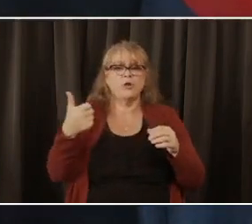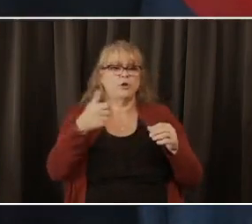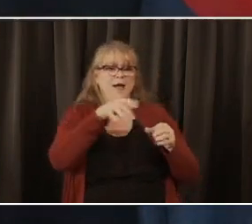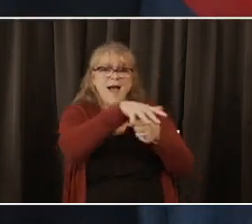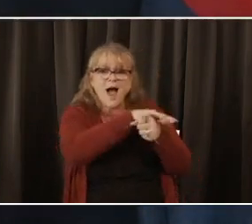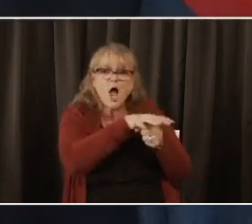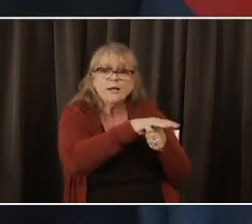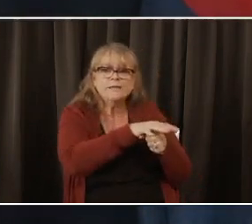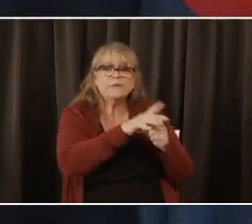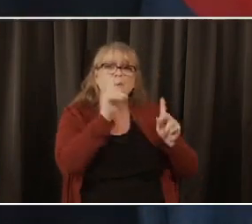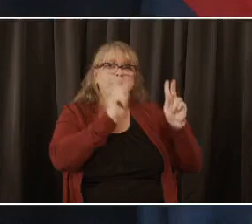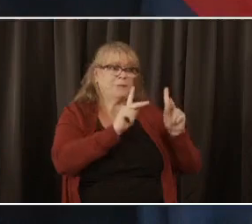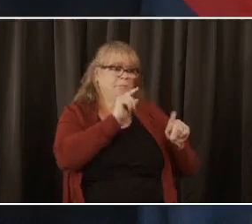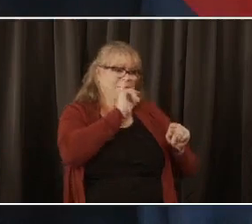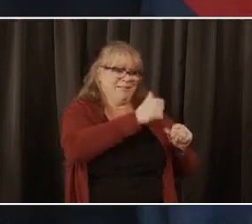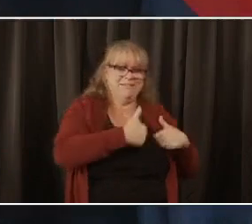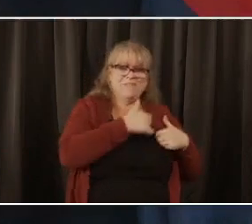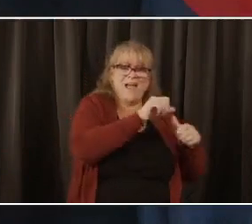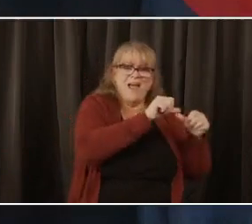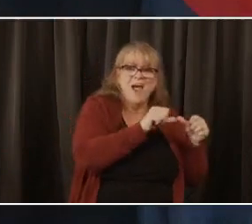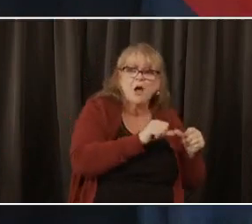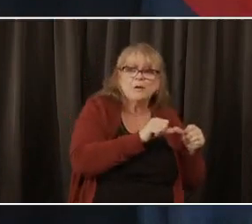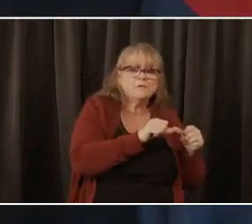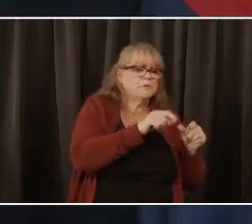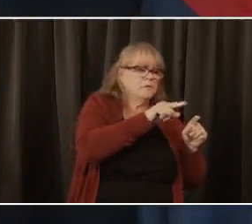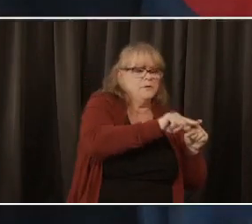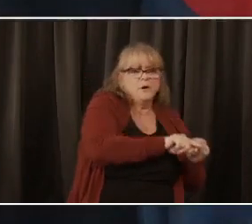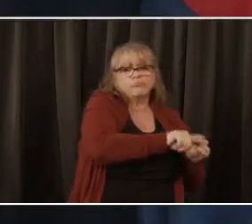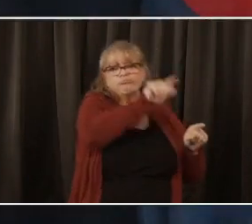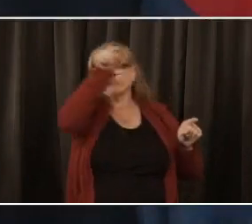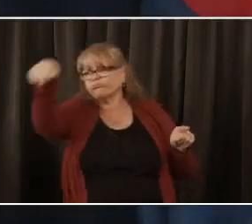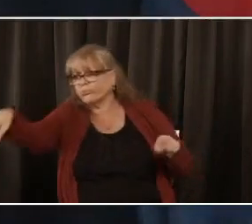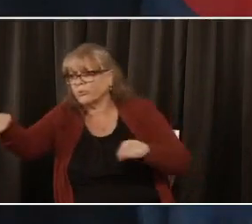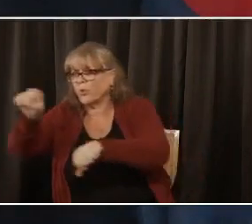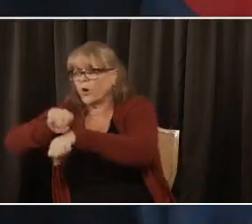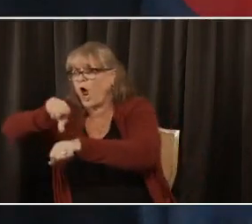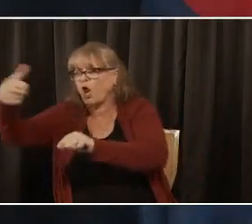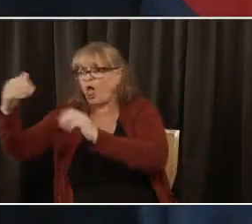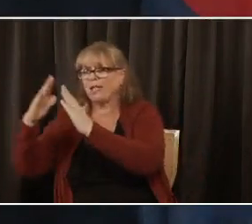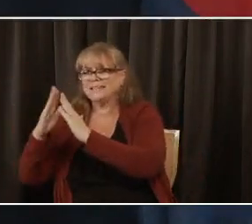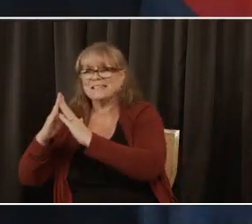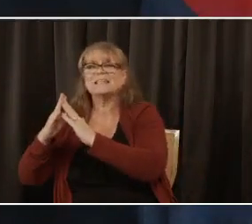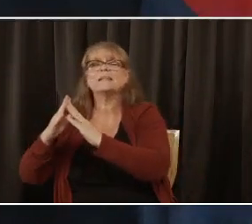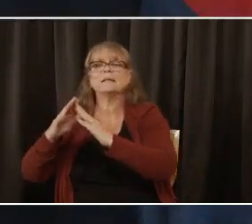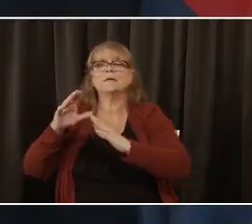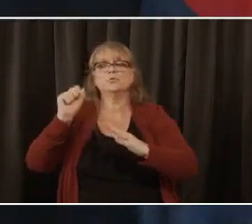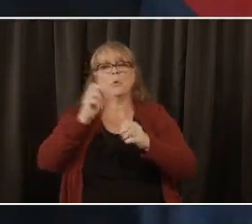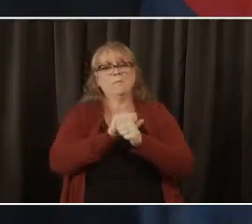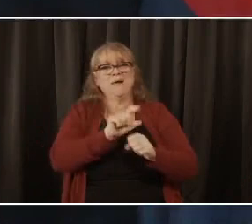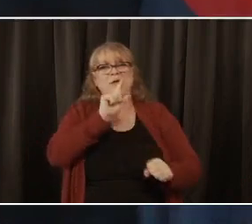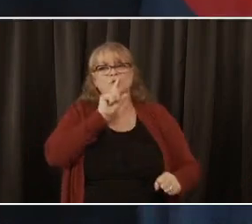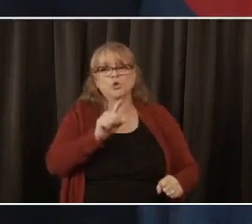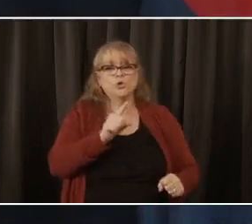local need because Intel's more Coloradans can get the vaccine. We need to continue doing our part,